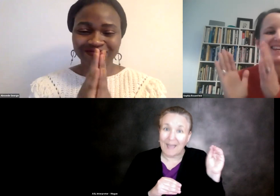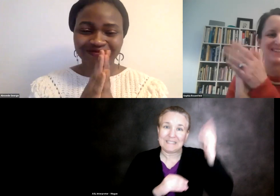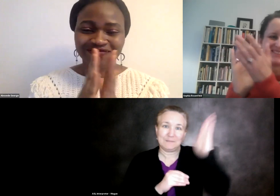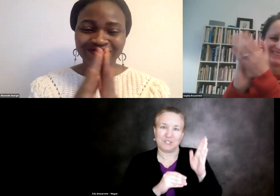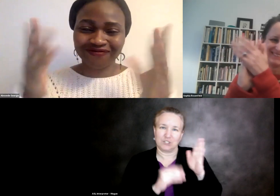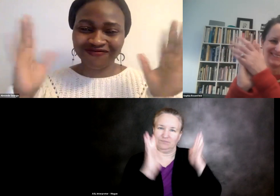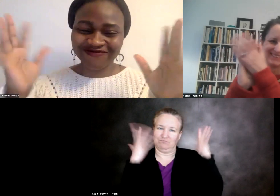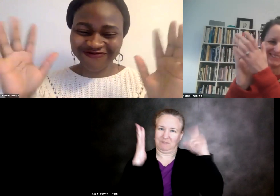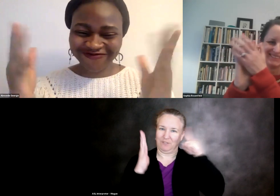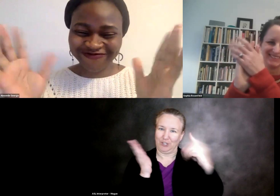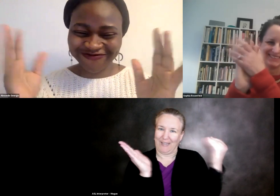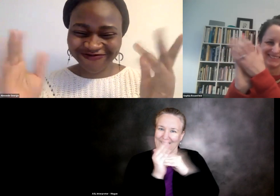Thank you.